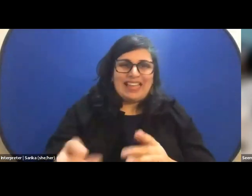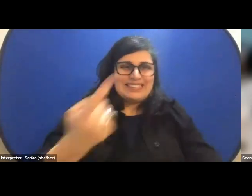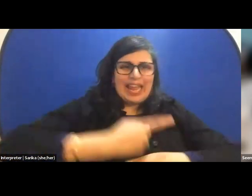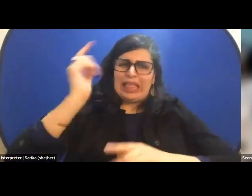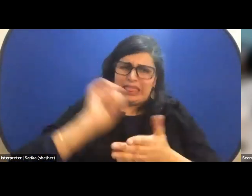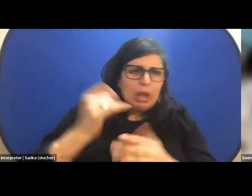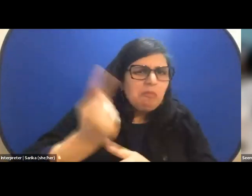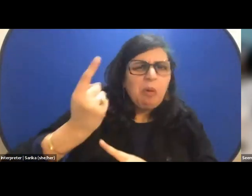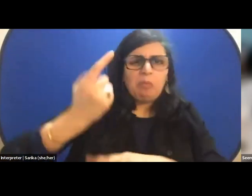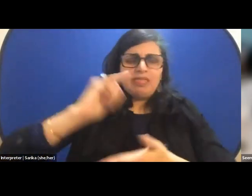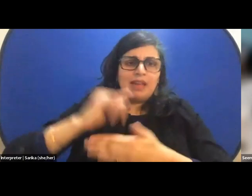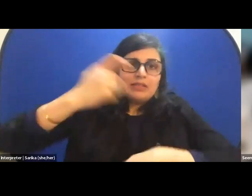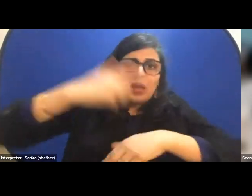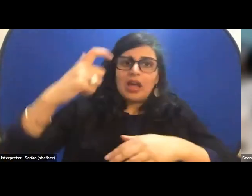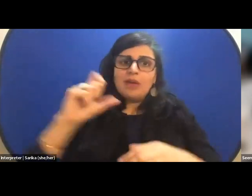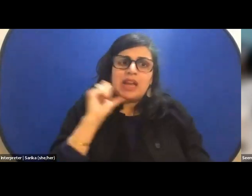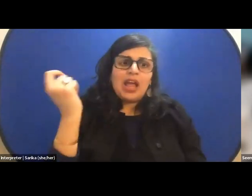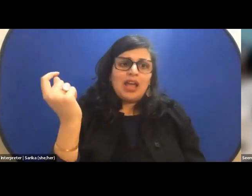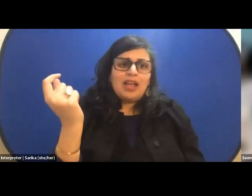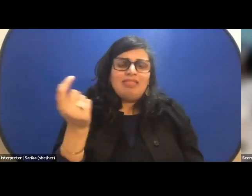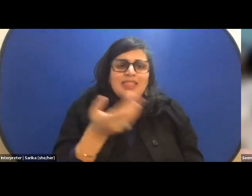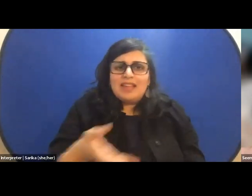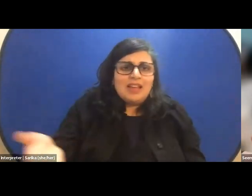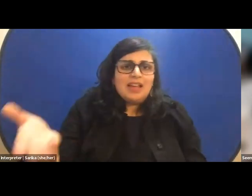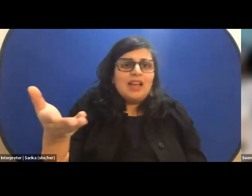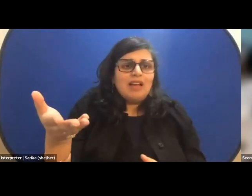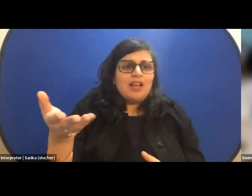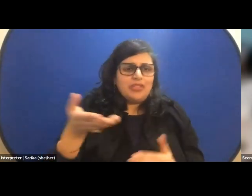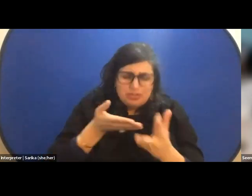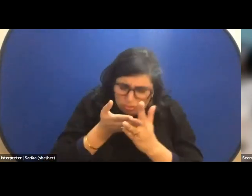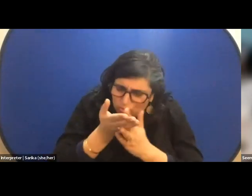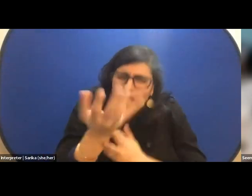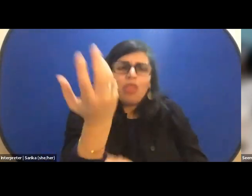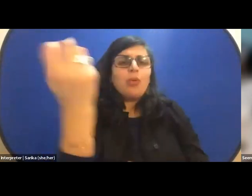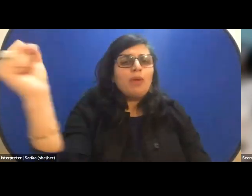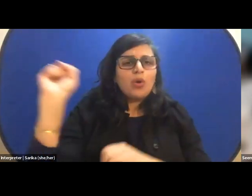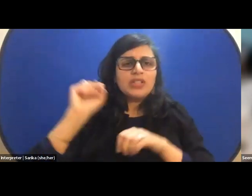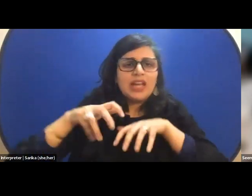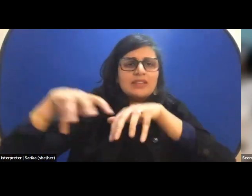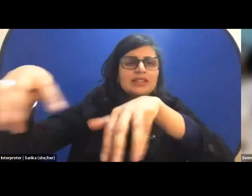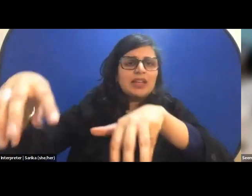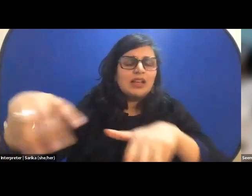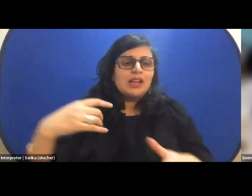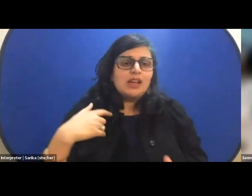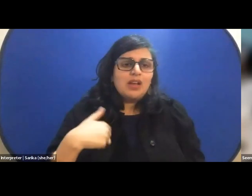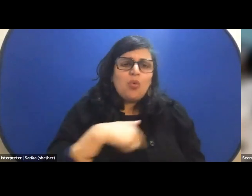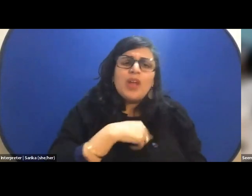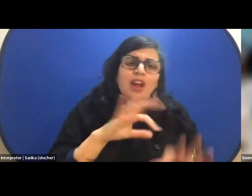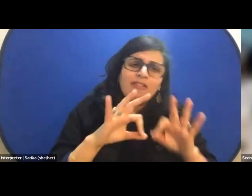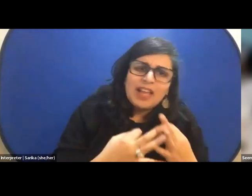kids. And that moment that time, not